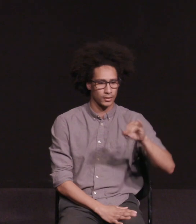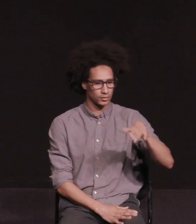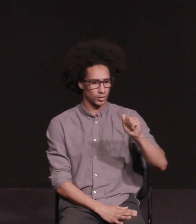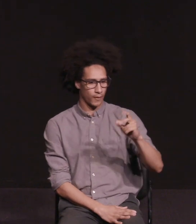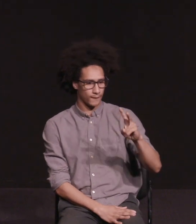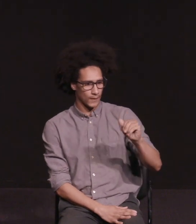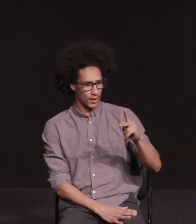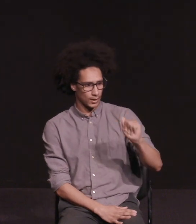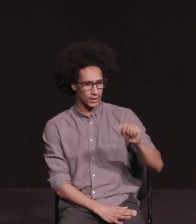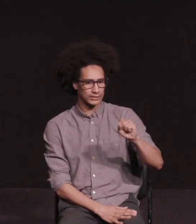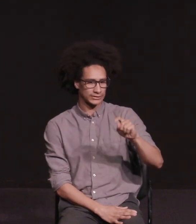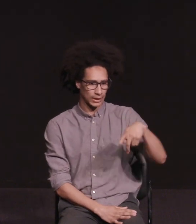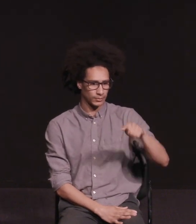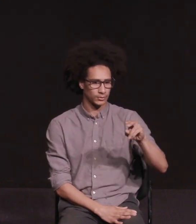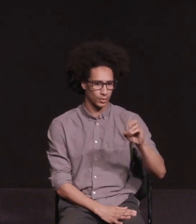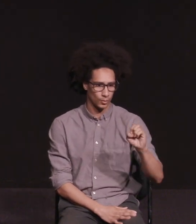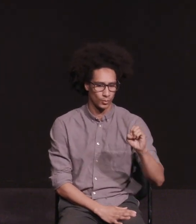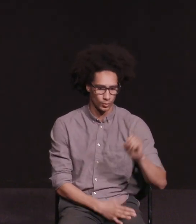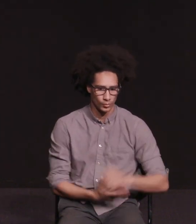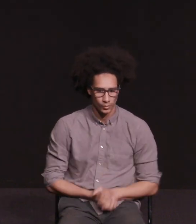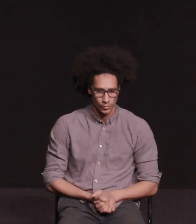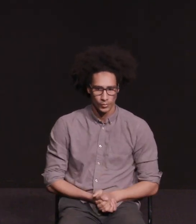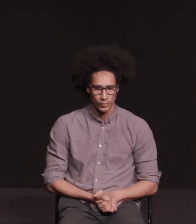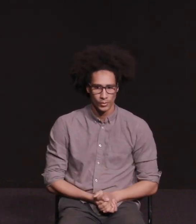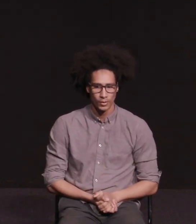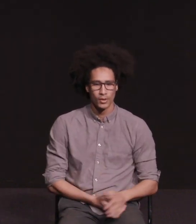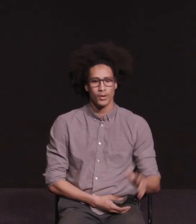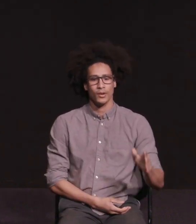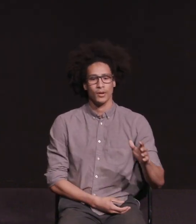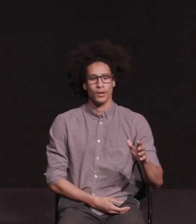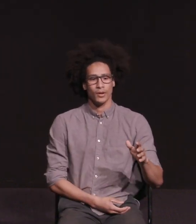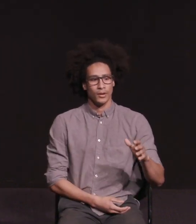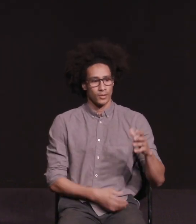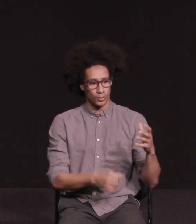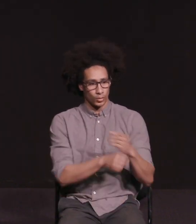The announcement of this year's John Newbery and Coretta Scott